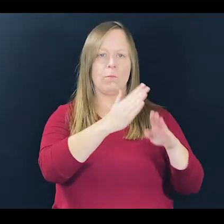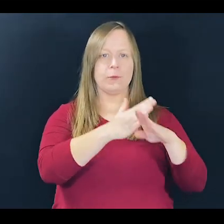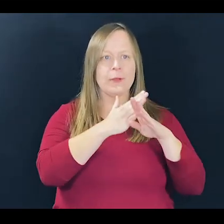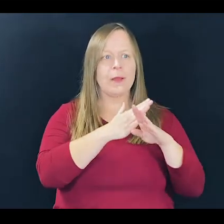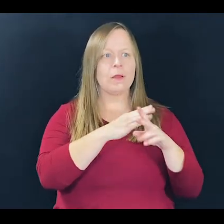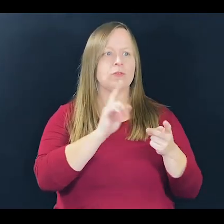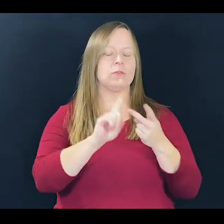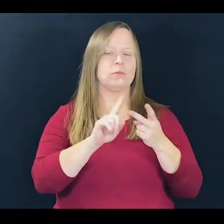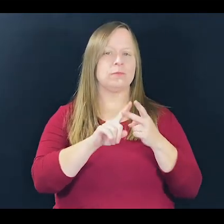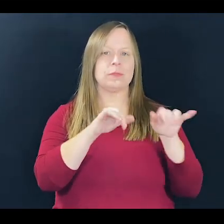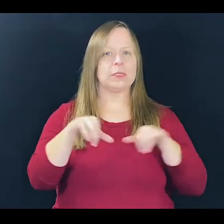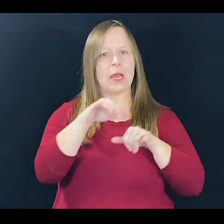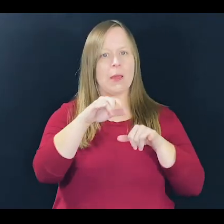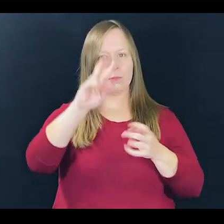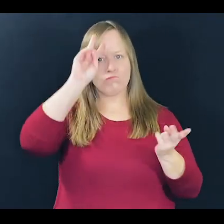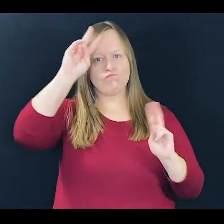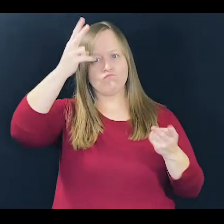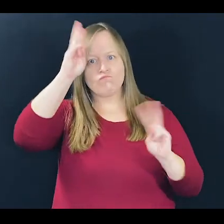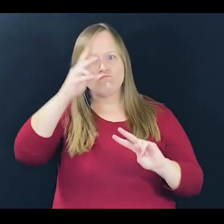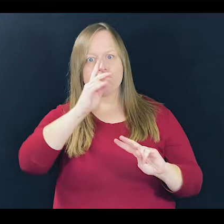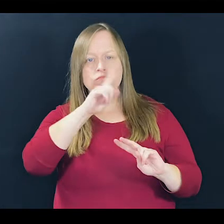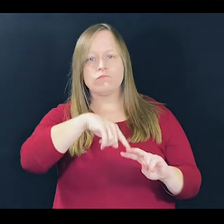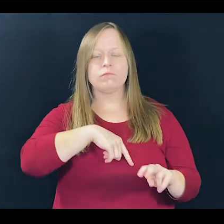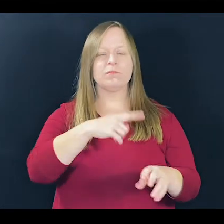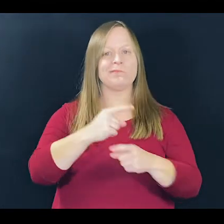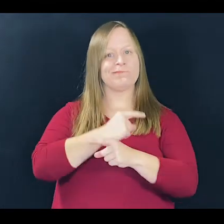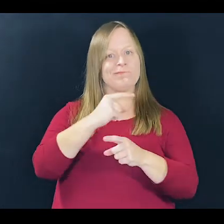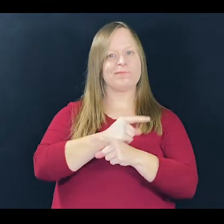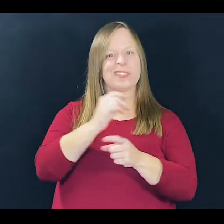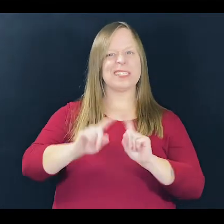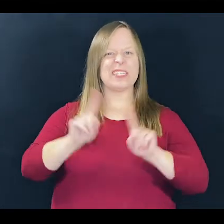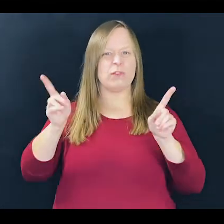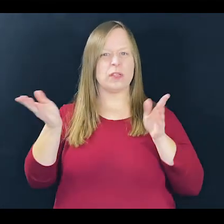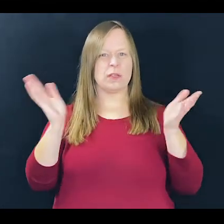protections, common myths and misconceptions, etiquette, and differences